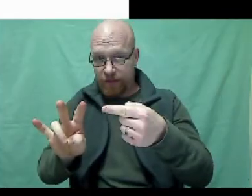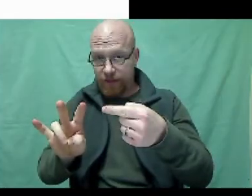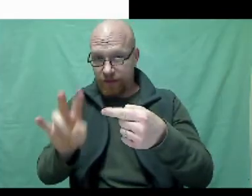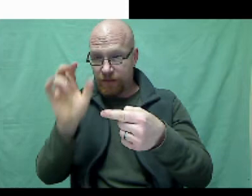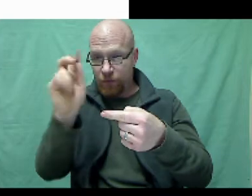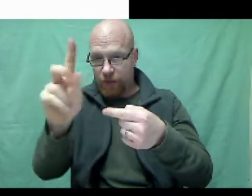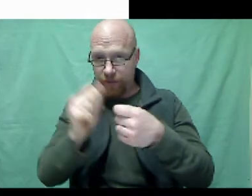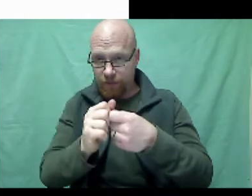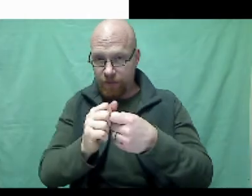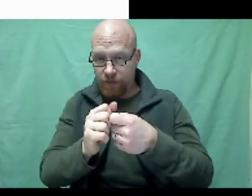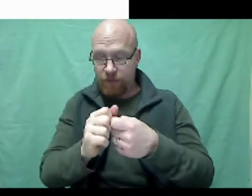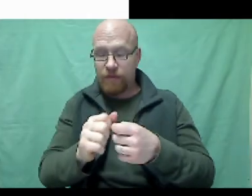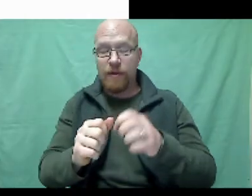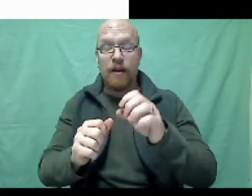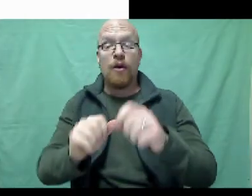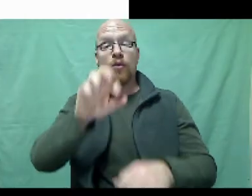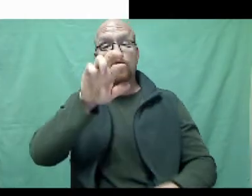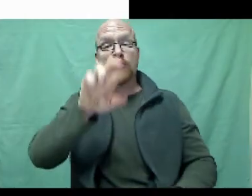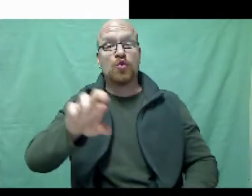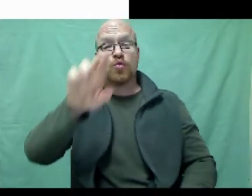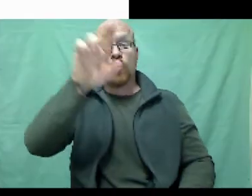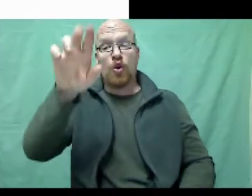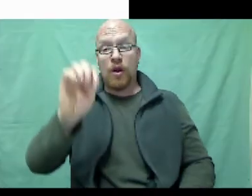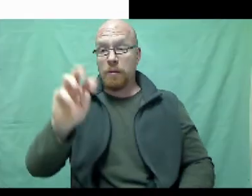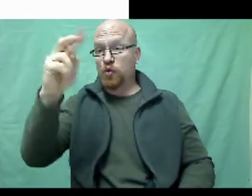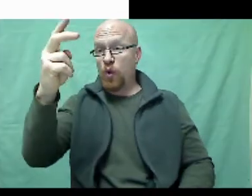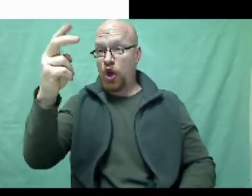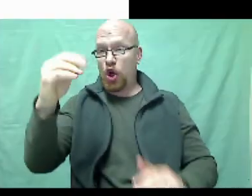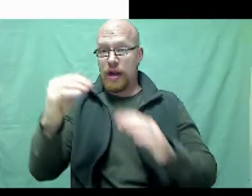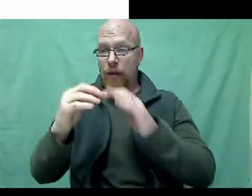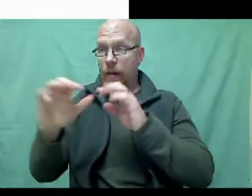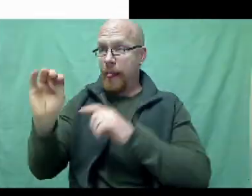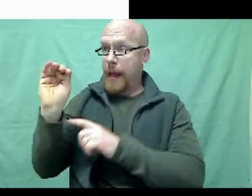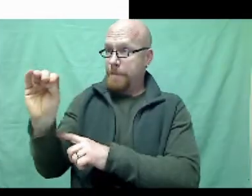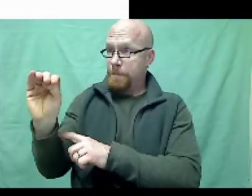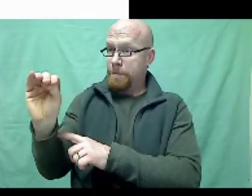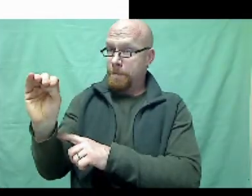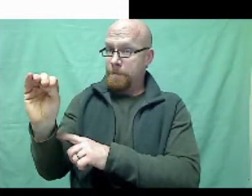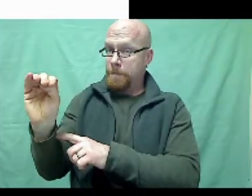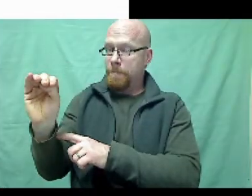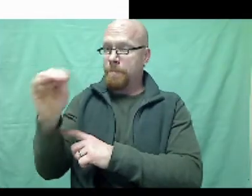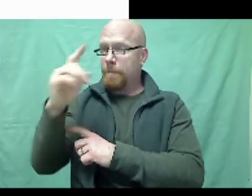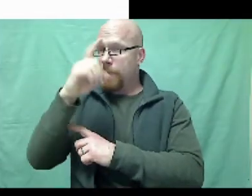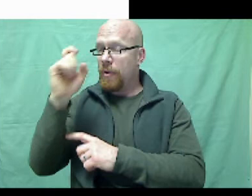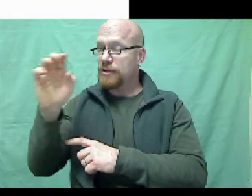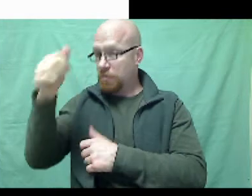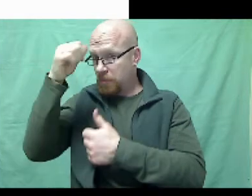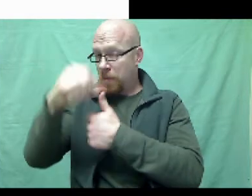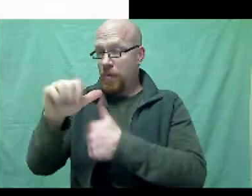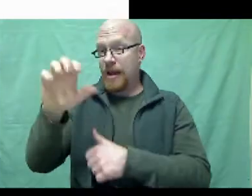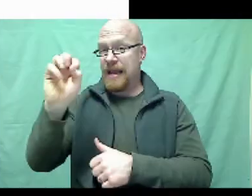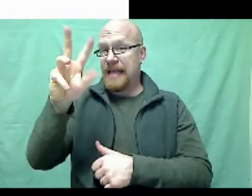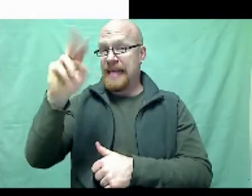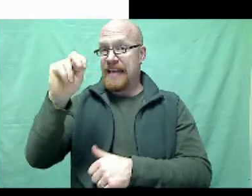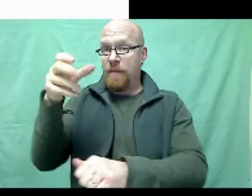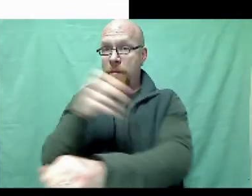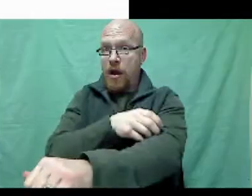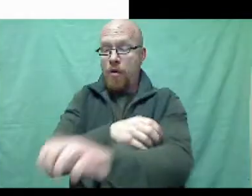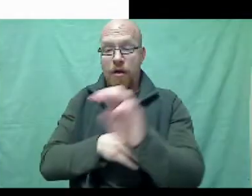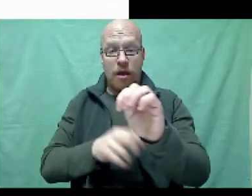Now the square root of M-squared equals M. Now if you remember, with even powers, like M-squared,